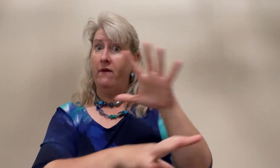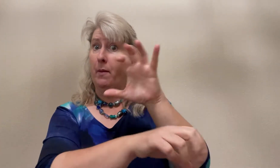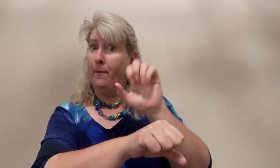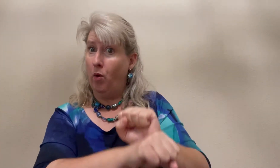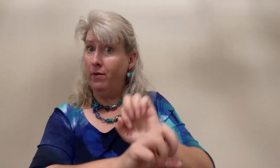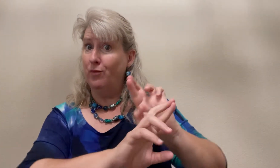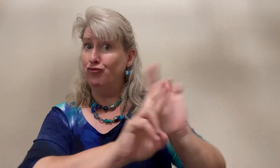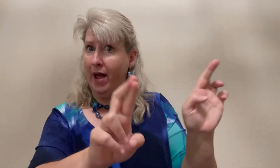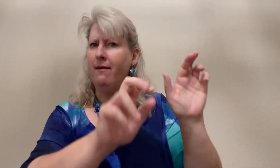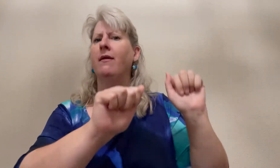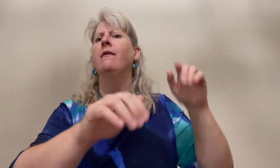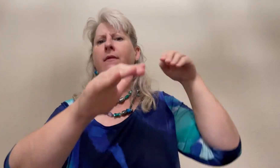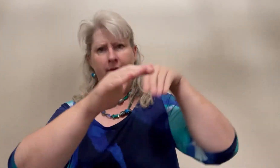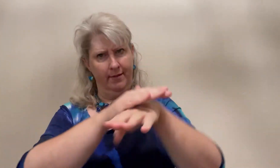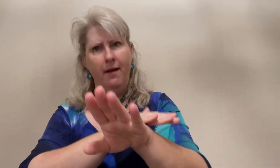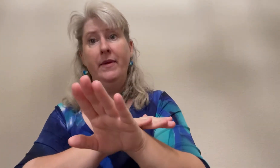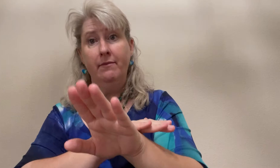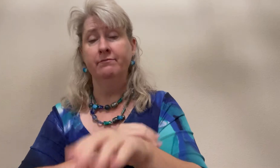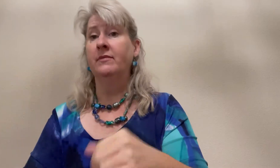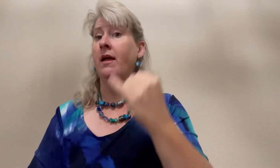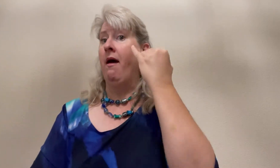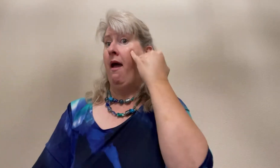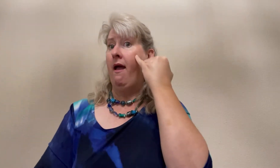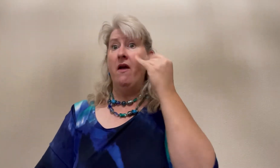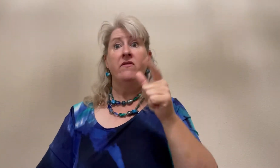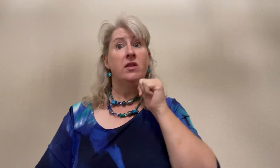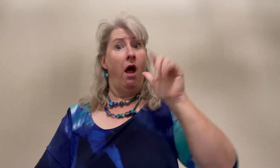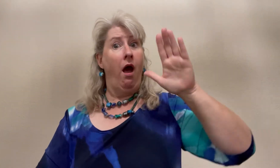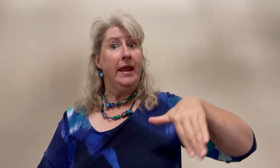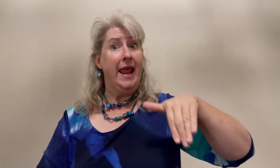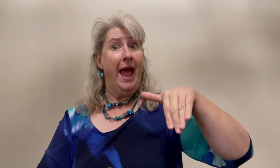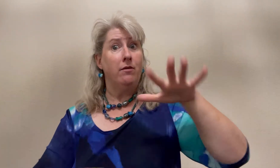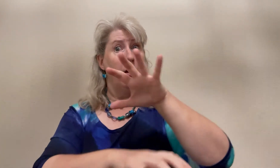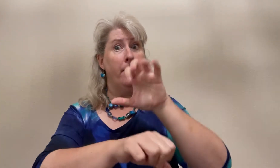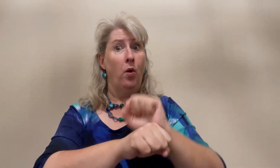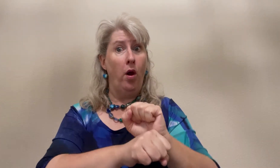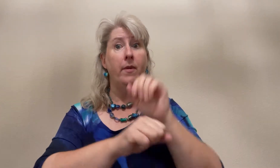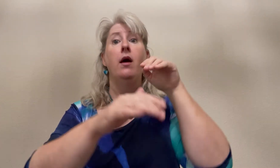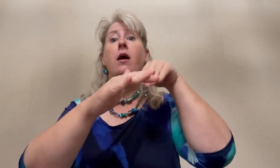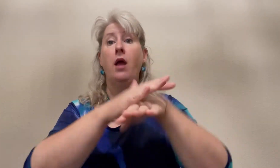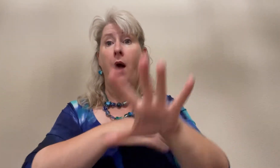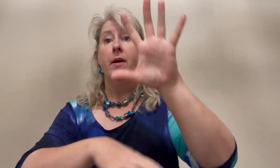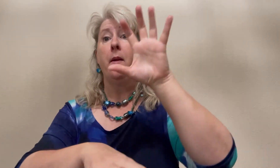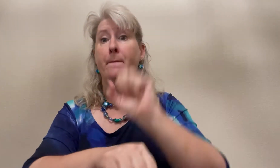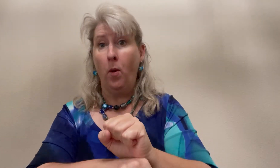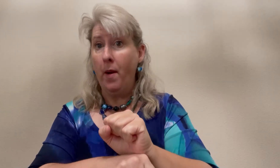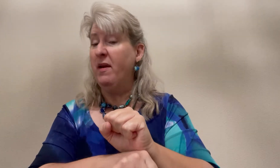appointment ready, you can come into the office. If you do not yet have an appointment but come into the office, you can make an appointment